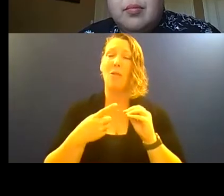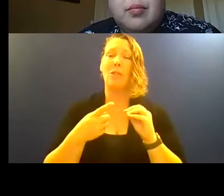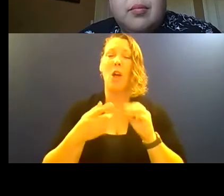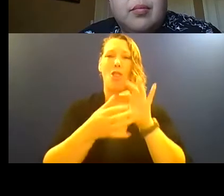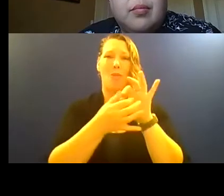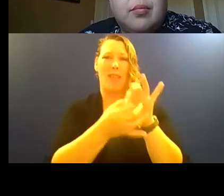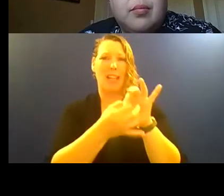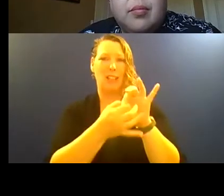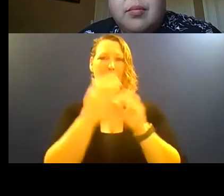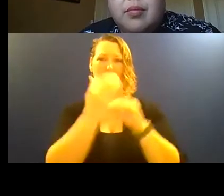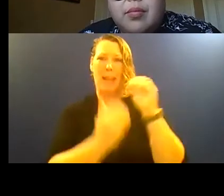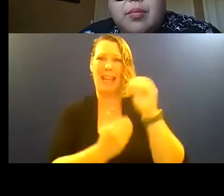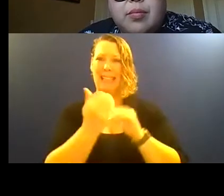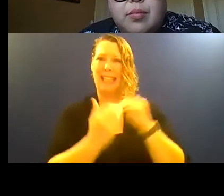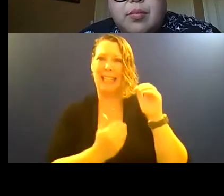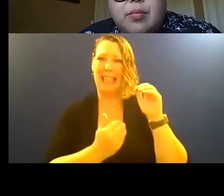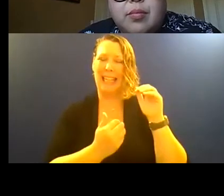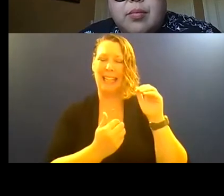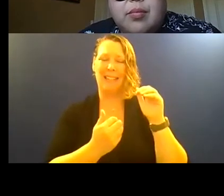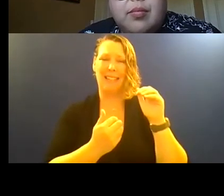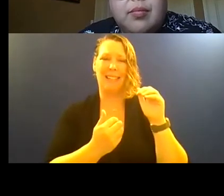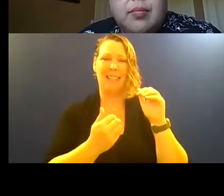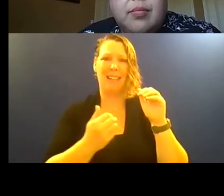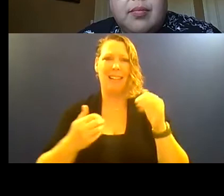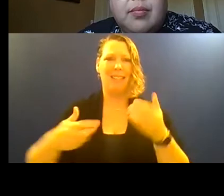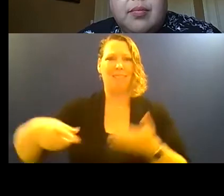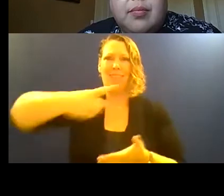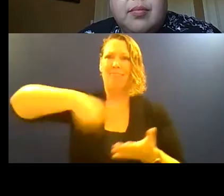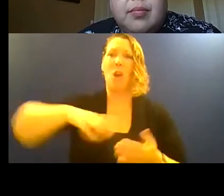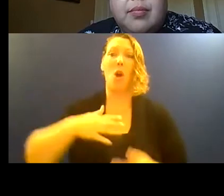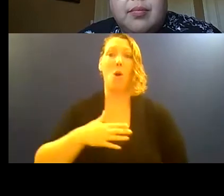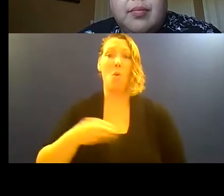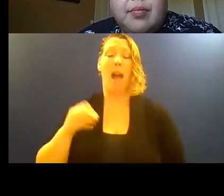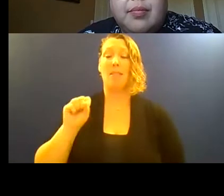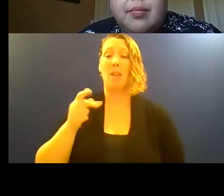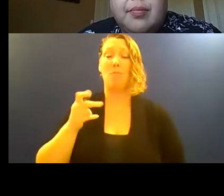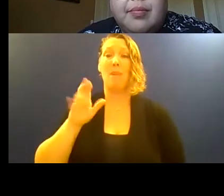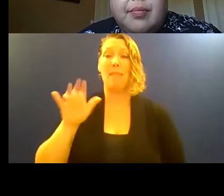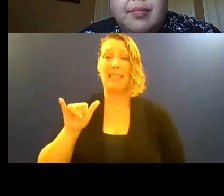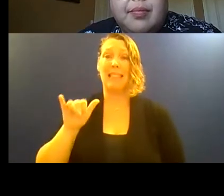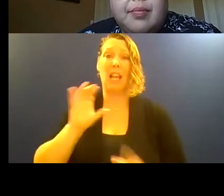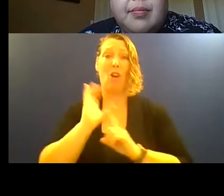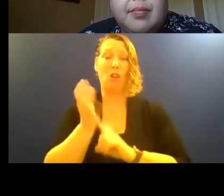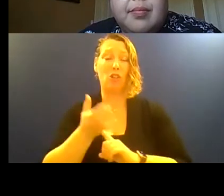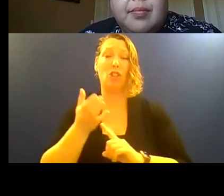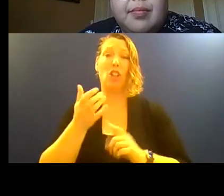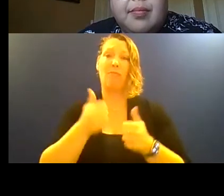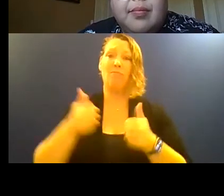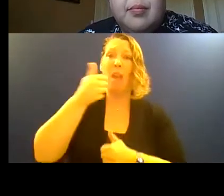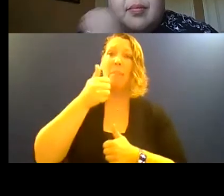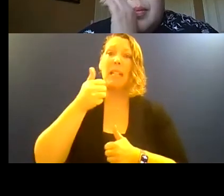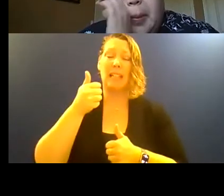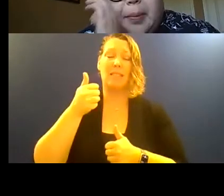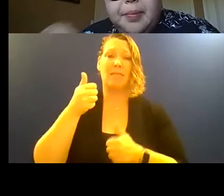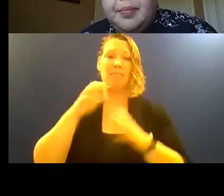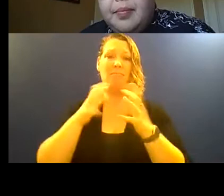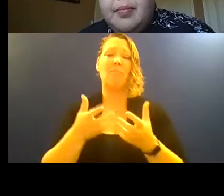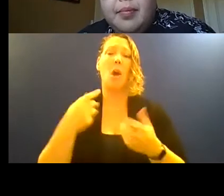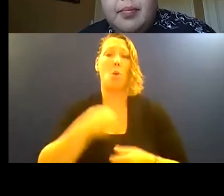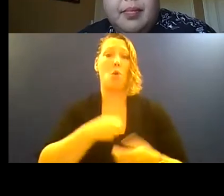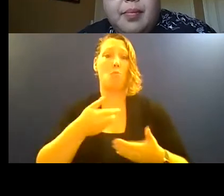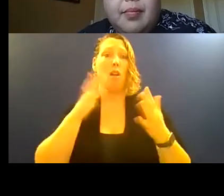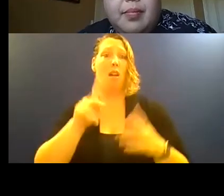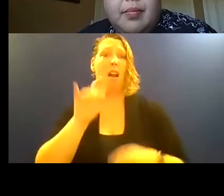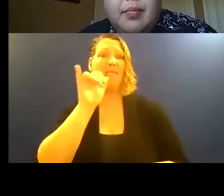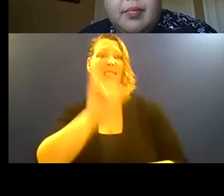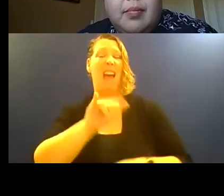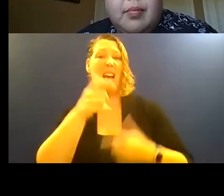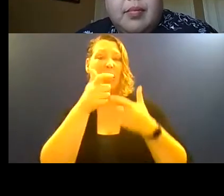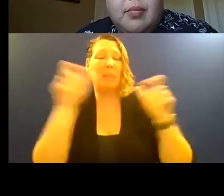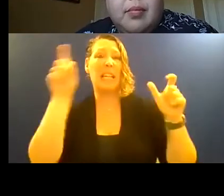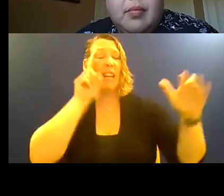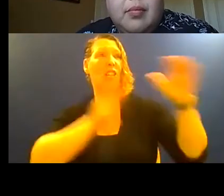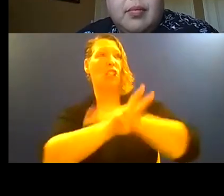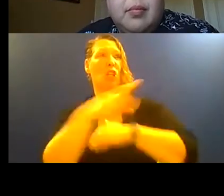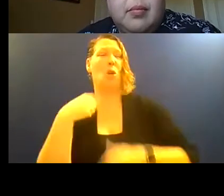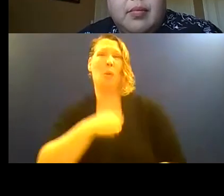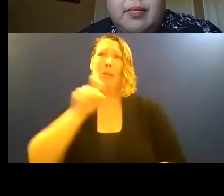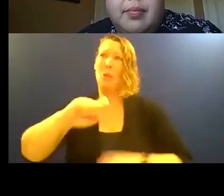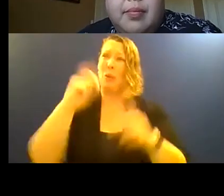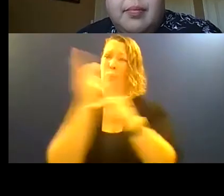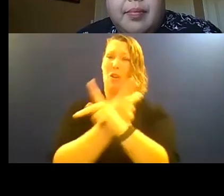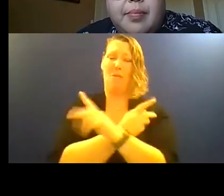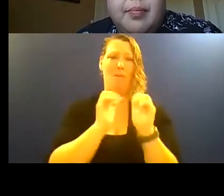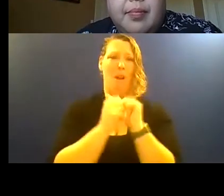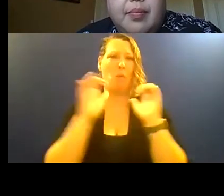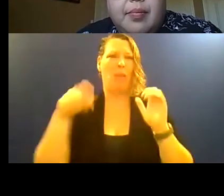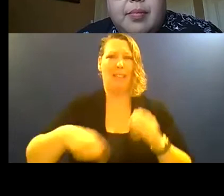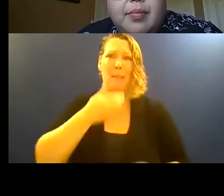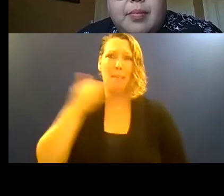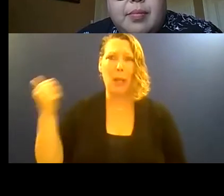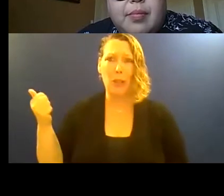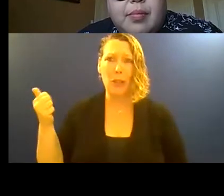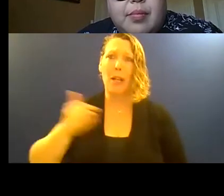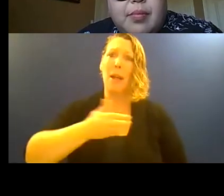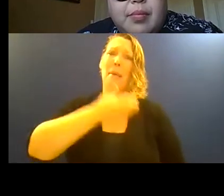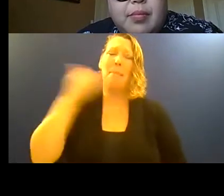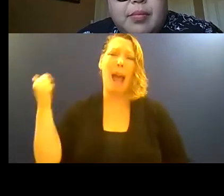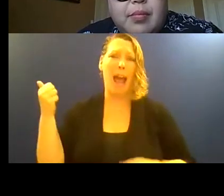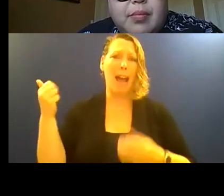I just thought relationship building aspect of our collective, right? I think white supremacy culture and dominant culture institutions, when we bring up these bold visions to say we have to figure out a way to do this better to better serve people of